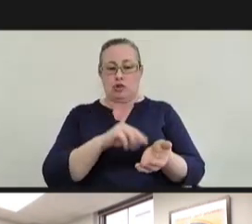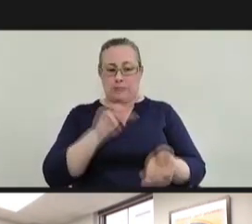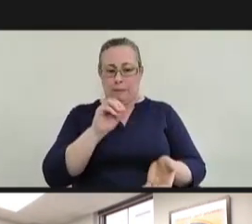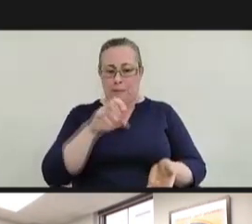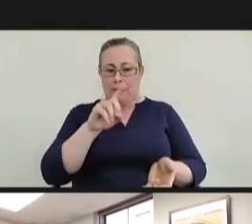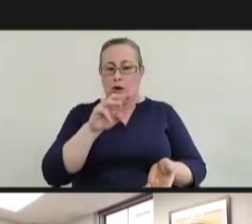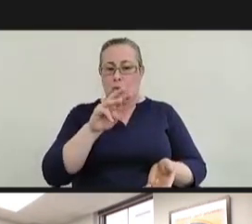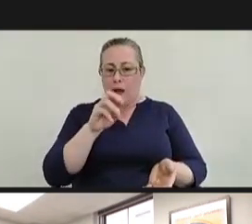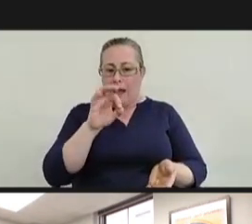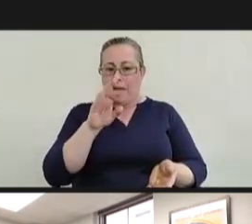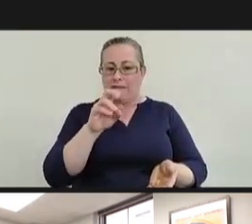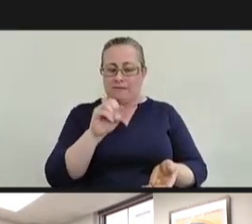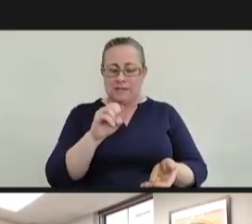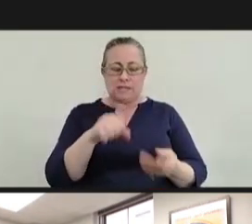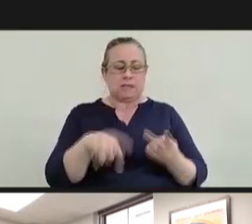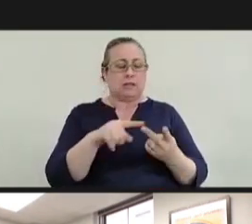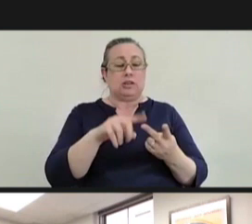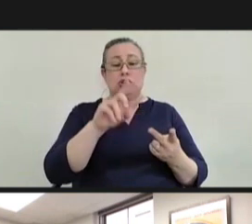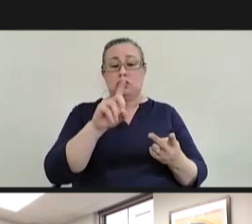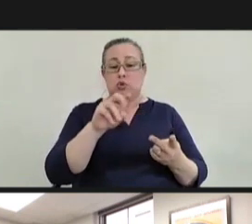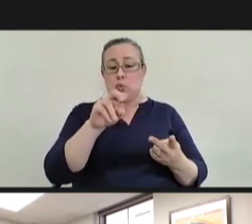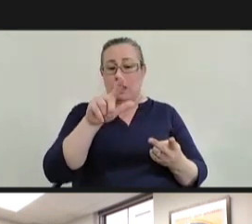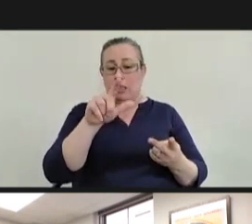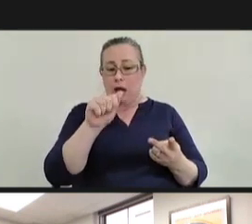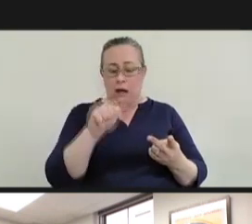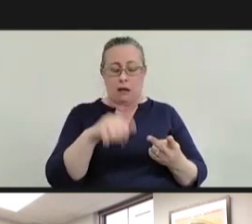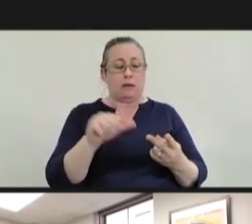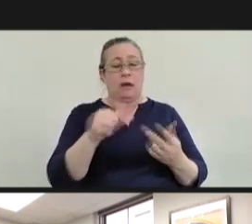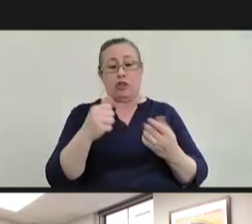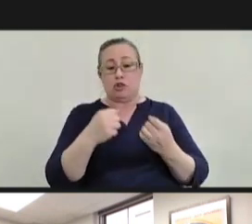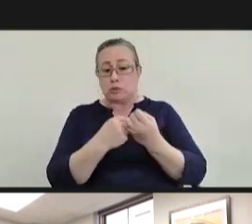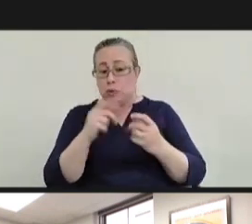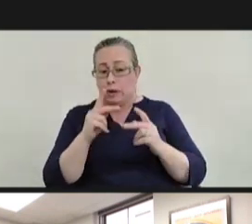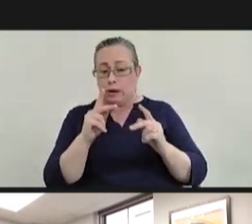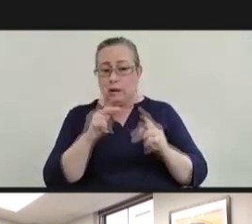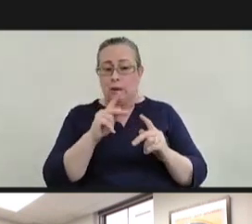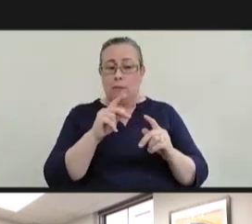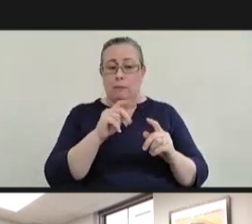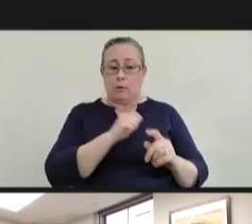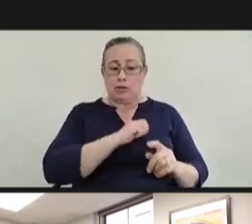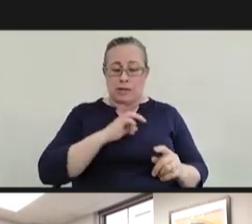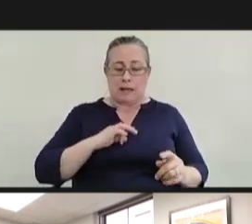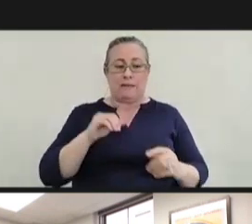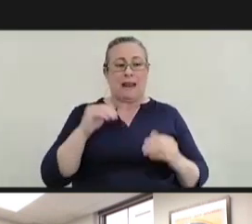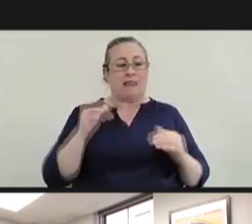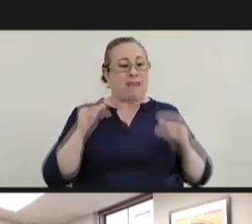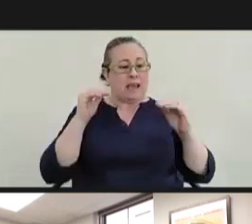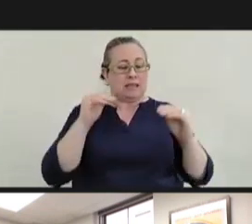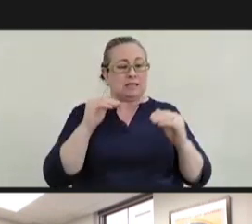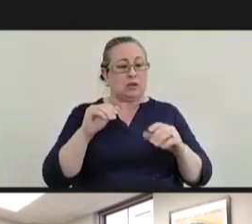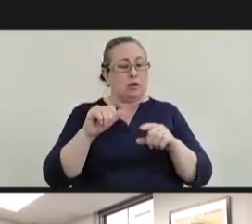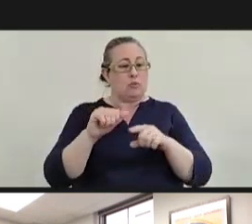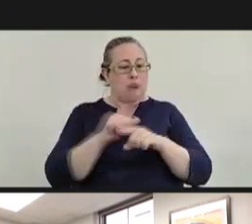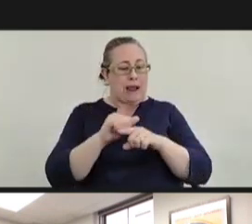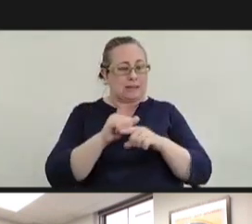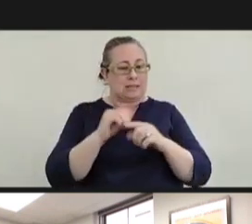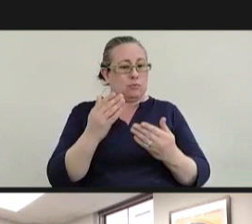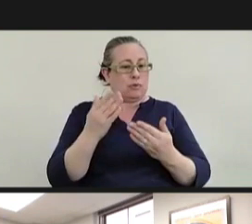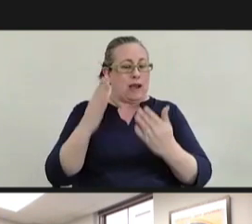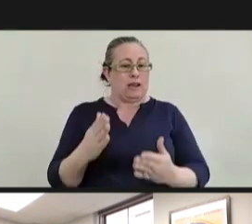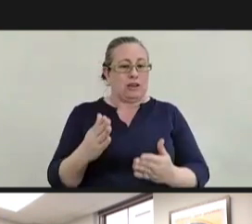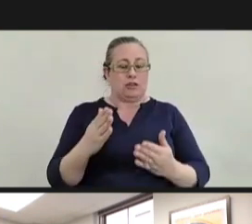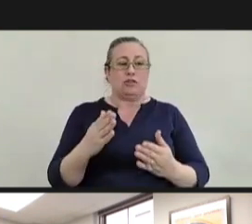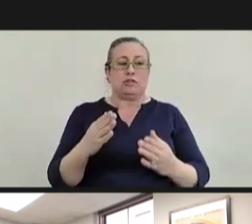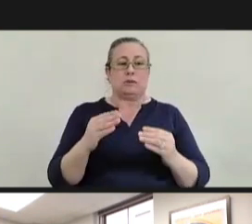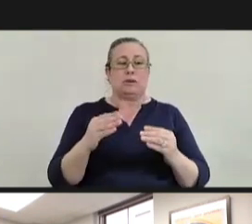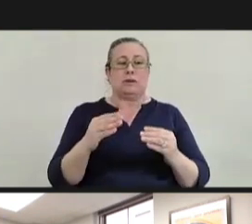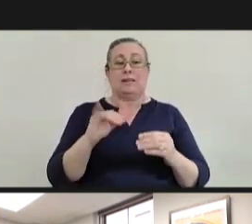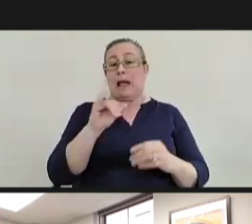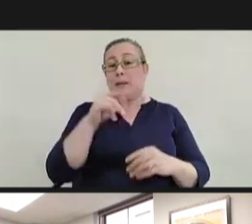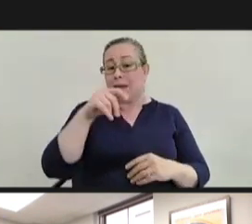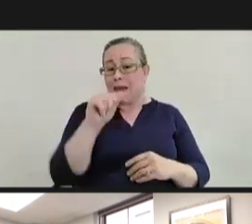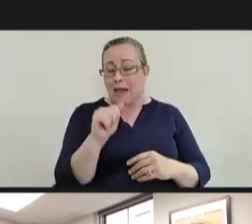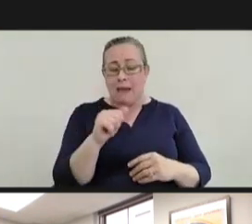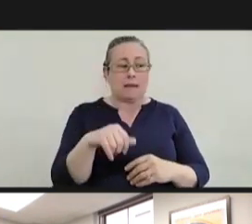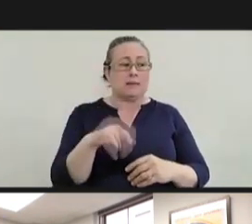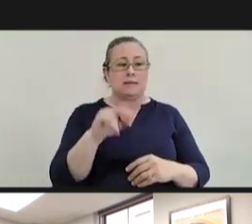doulas, other support personnel, advanced practice providers beyond midwives such as PAs and NPs. I